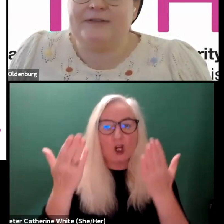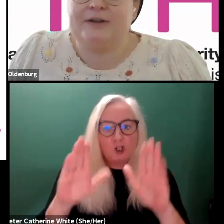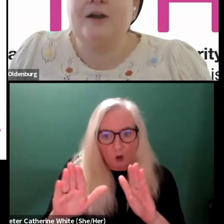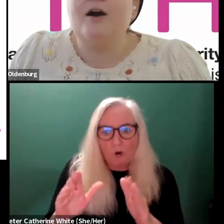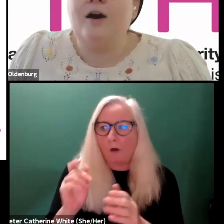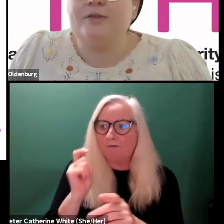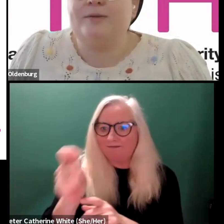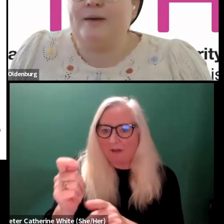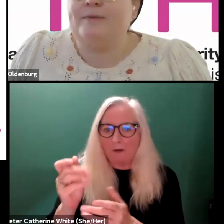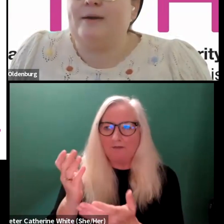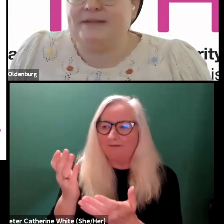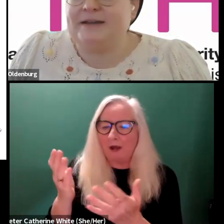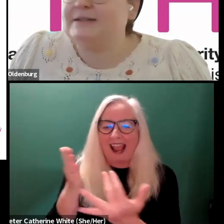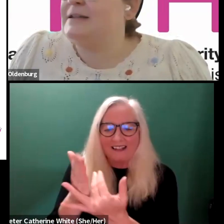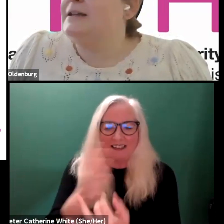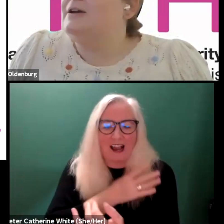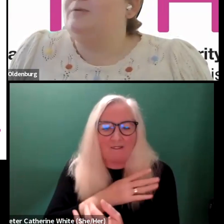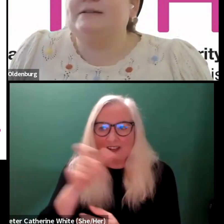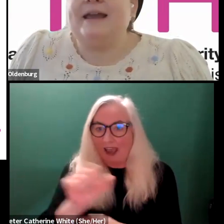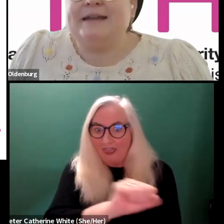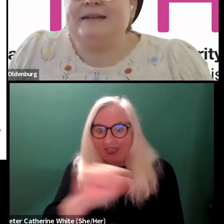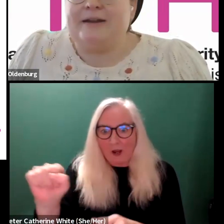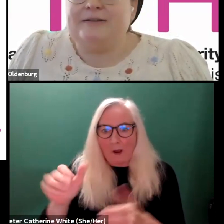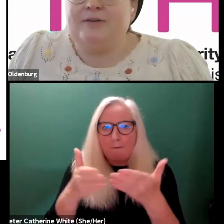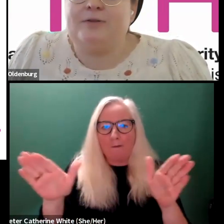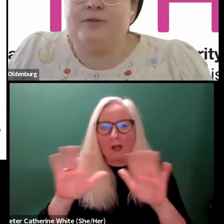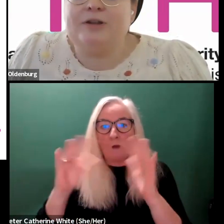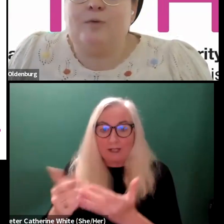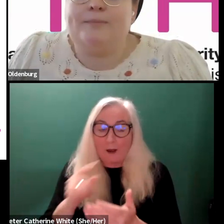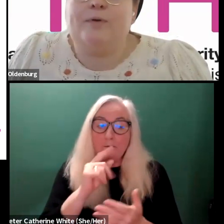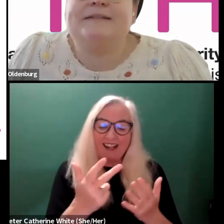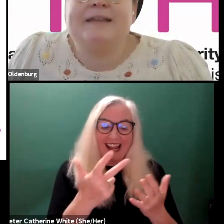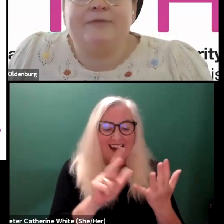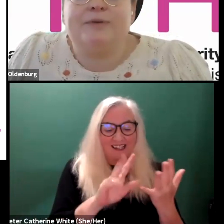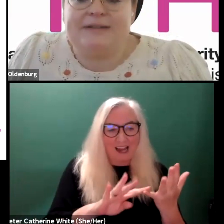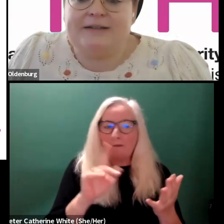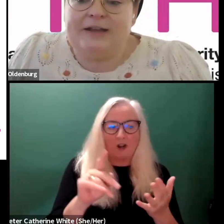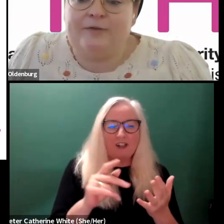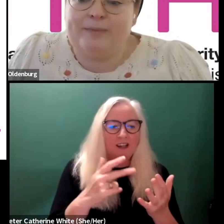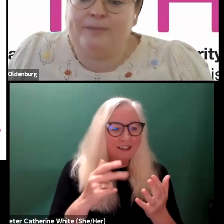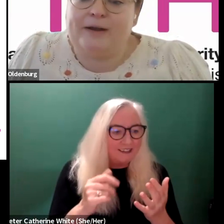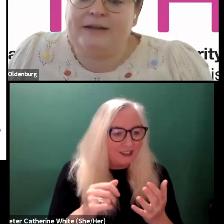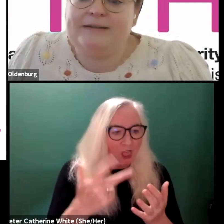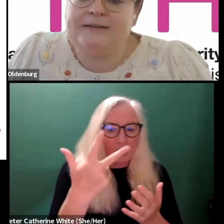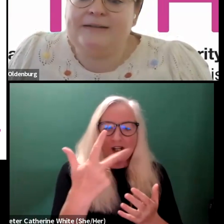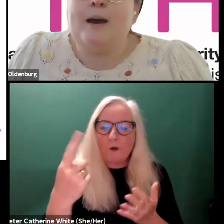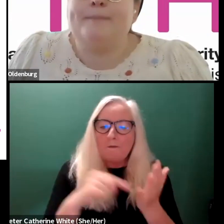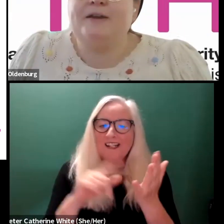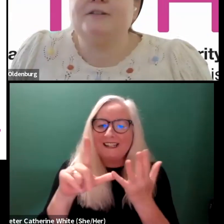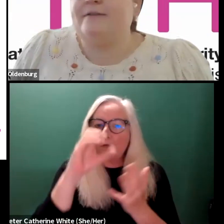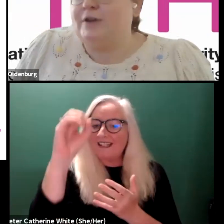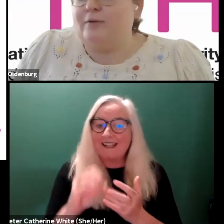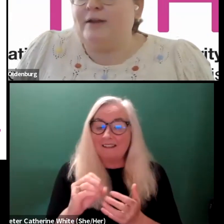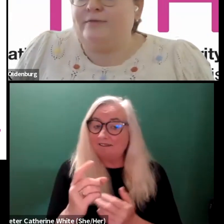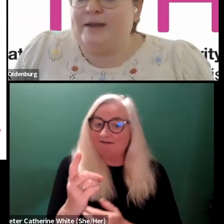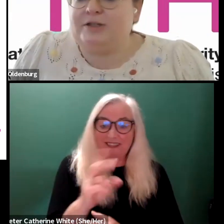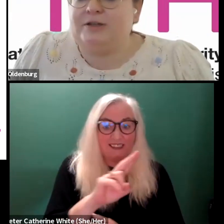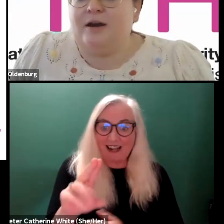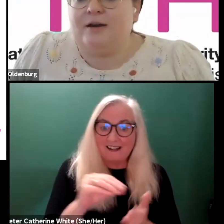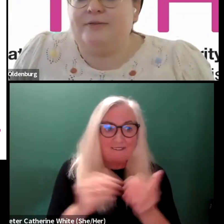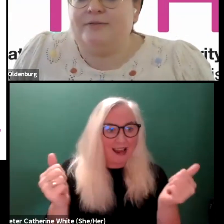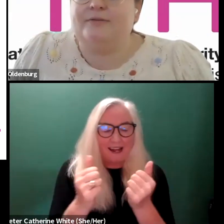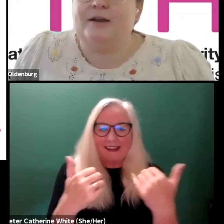Where it's 89 or 31.7% of public bodies. Appear to have no information on their website concerning access officers.